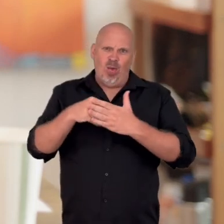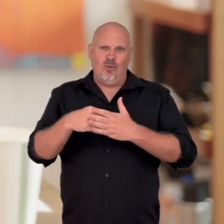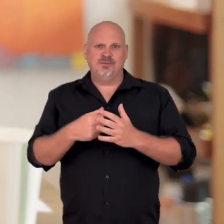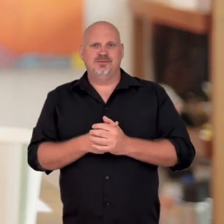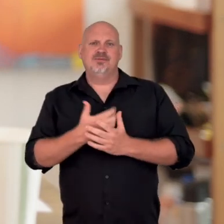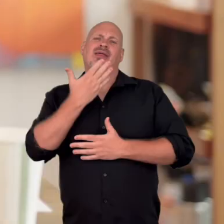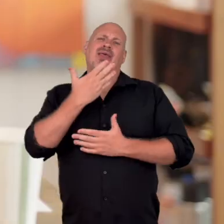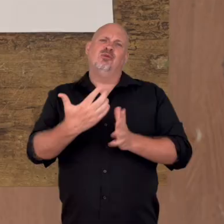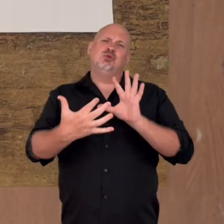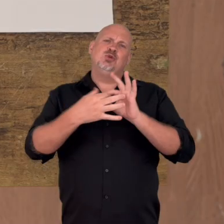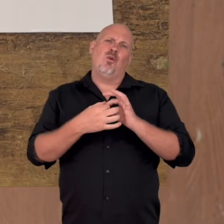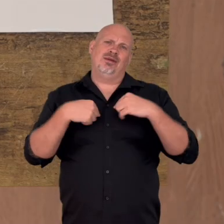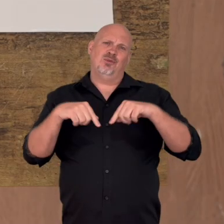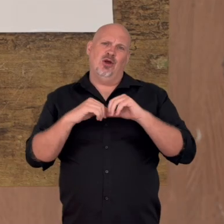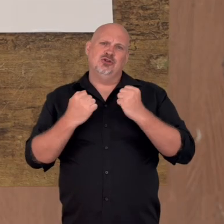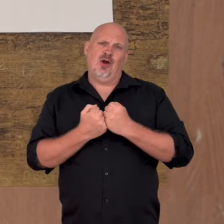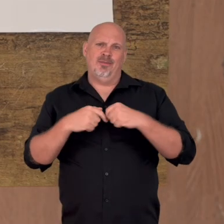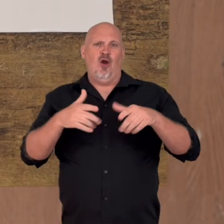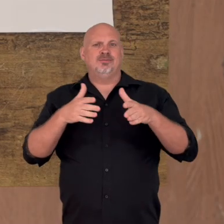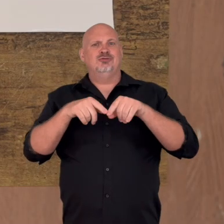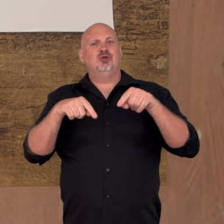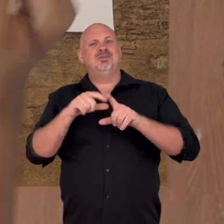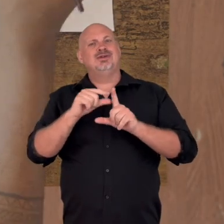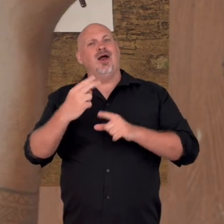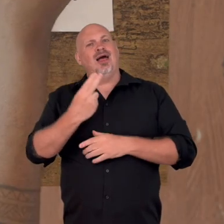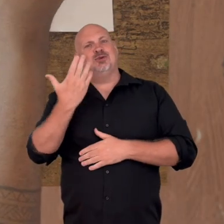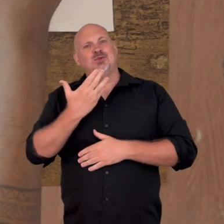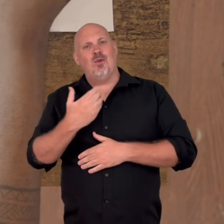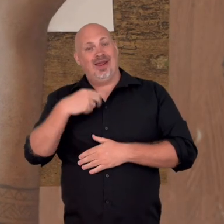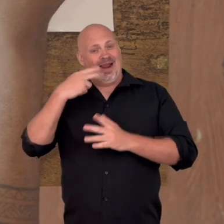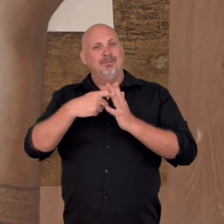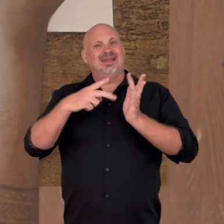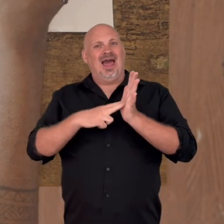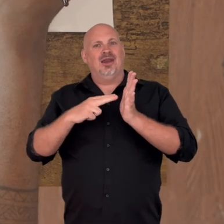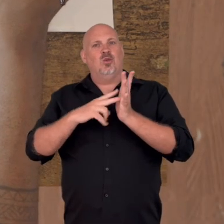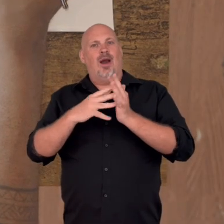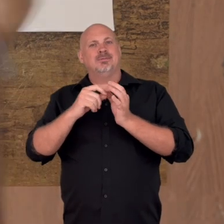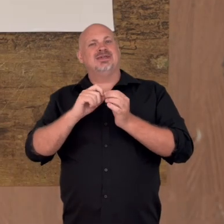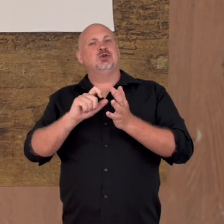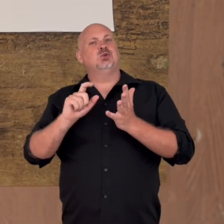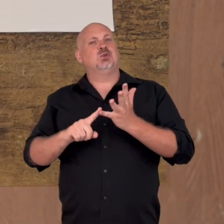we hope you enjoyed today's workshop and thank you so much for joining us we'd love to see the artwork that you created today